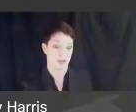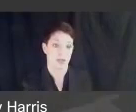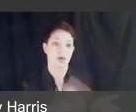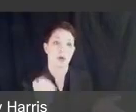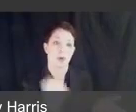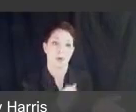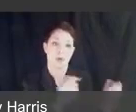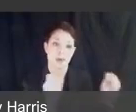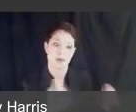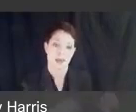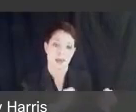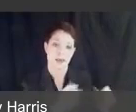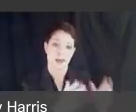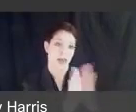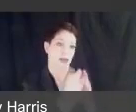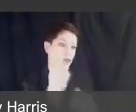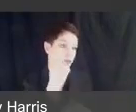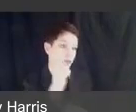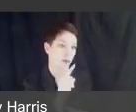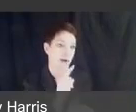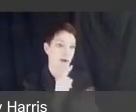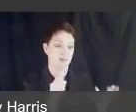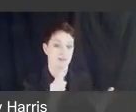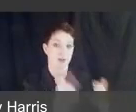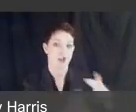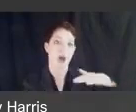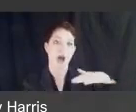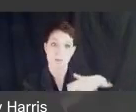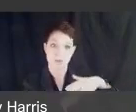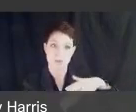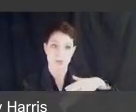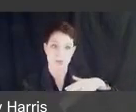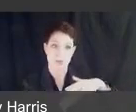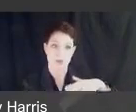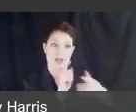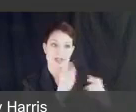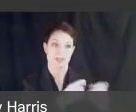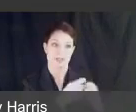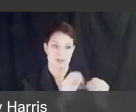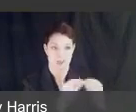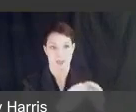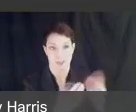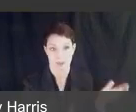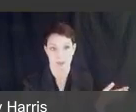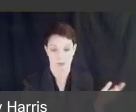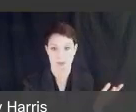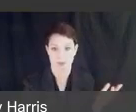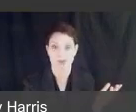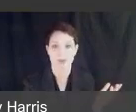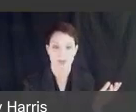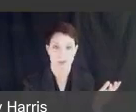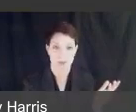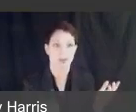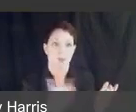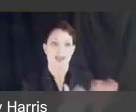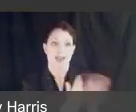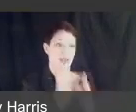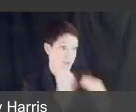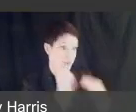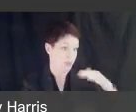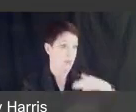ask for up to a specific amount and so we asked for the maximum that we were allowed to order.